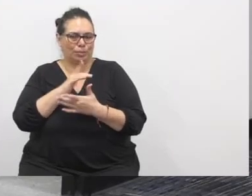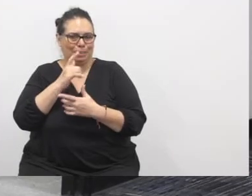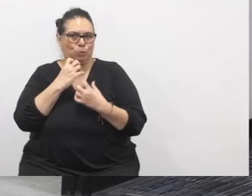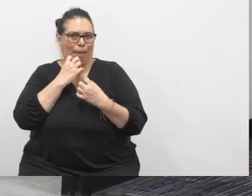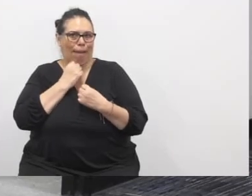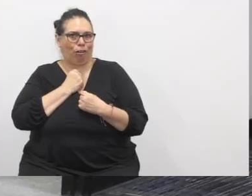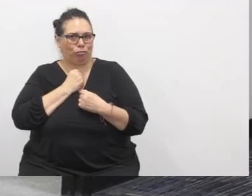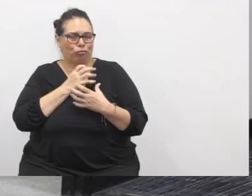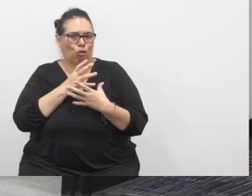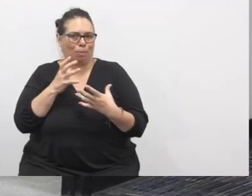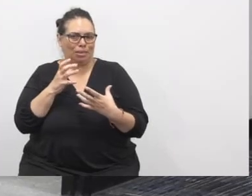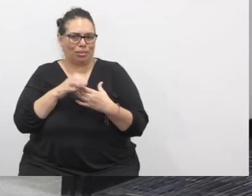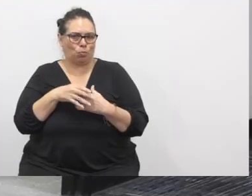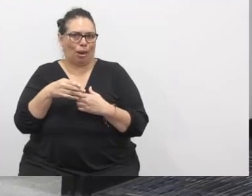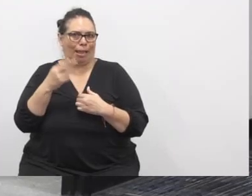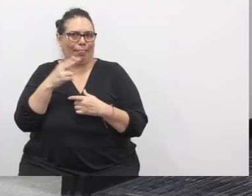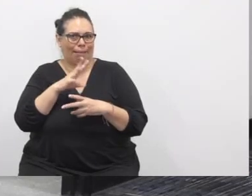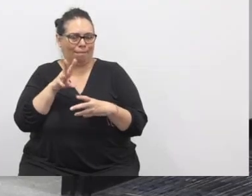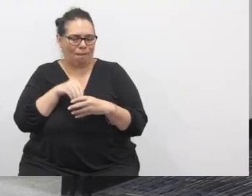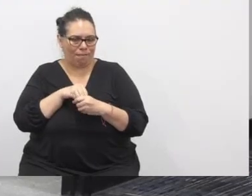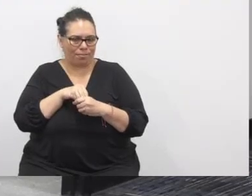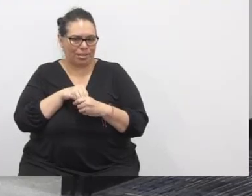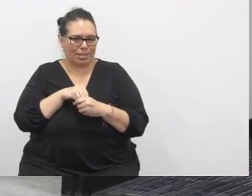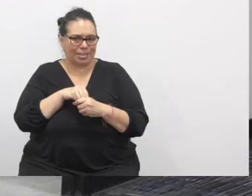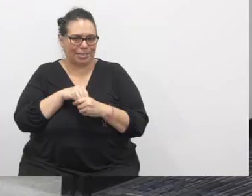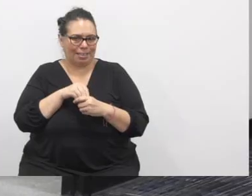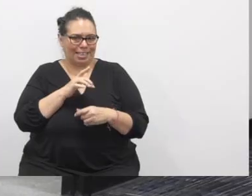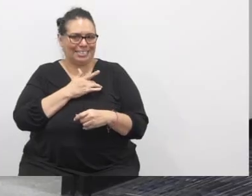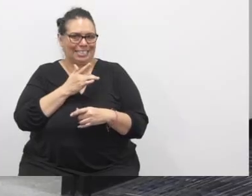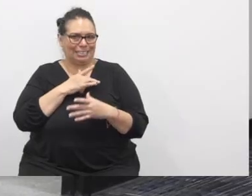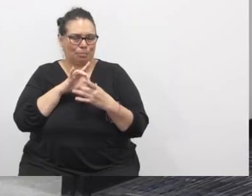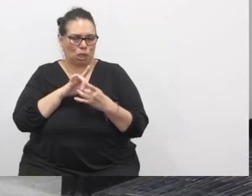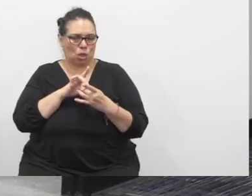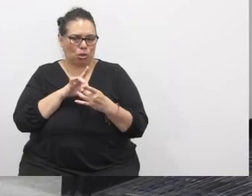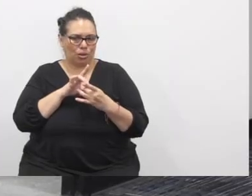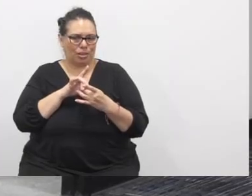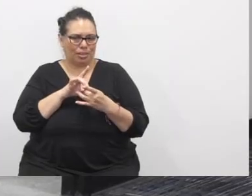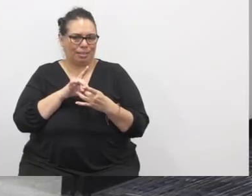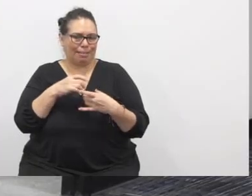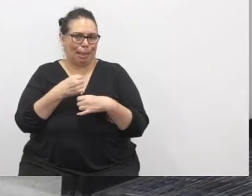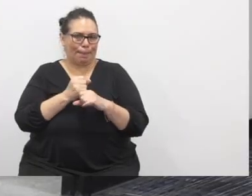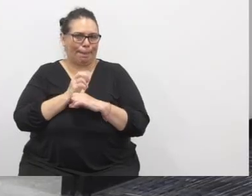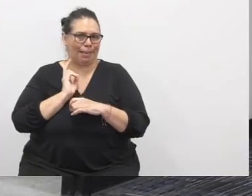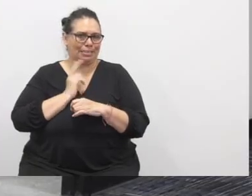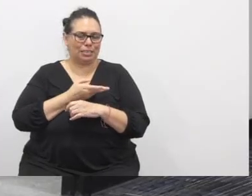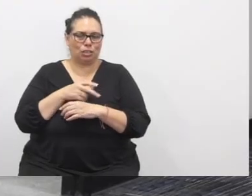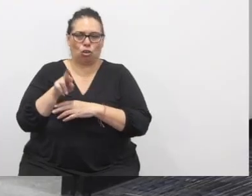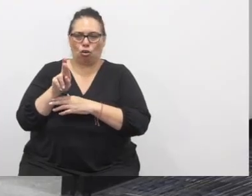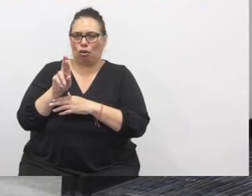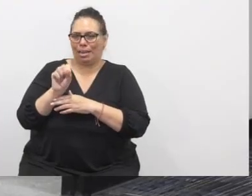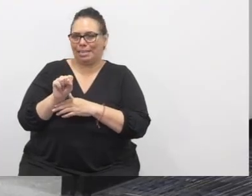because we are highly involved. It's that sense of belonging that makes us RSVP. So if we make that,